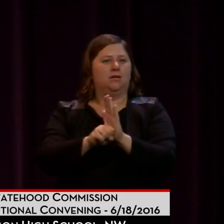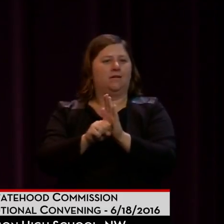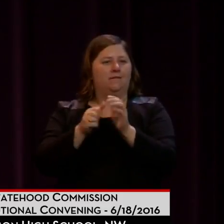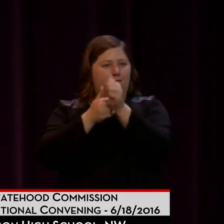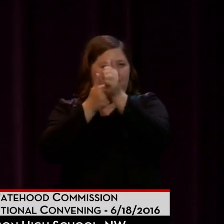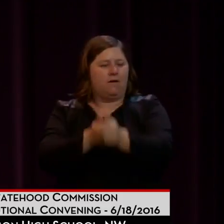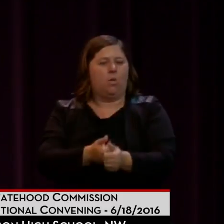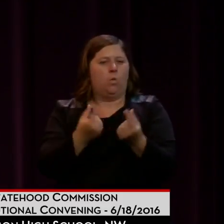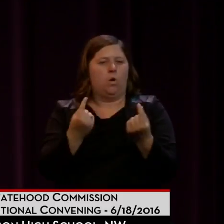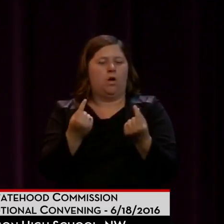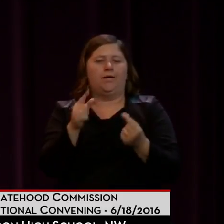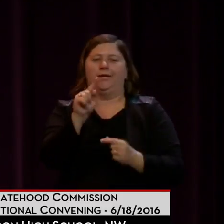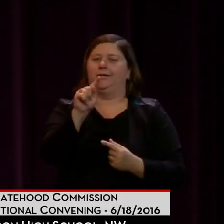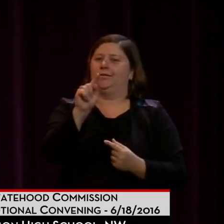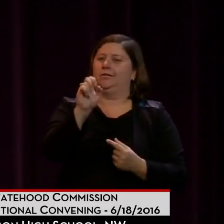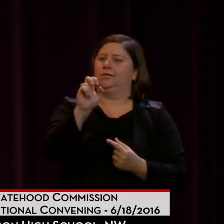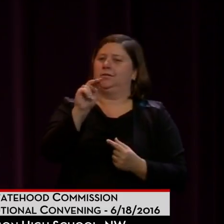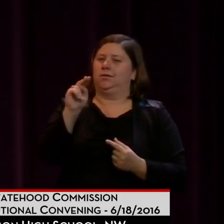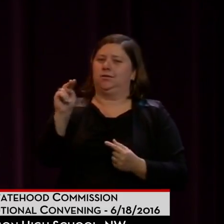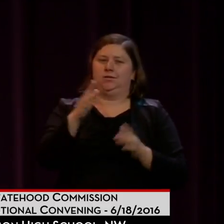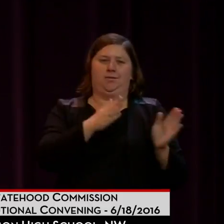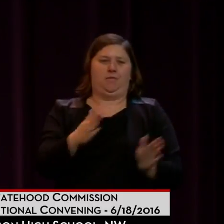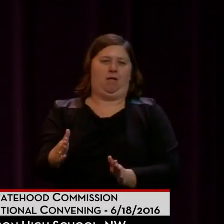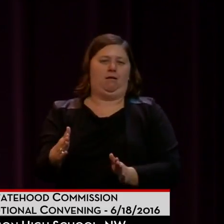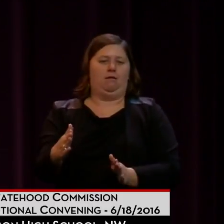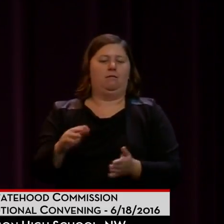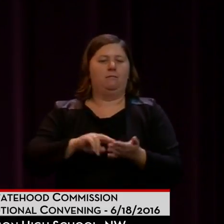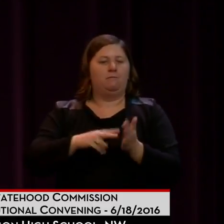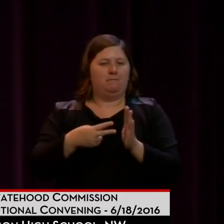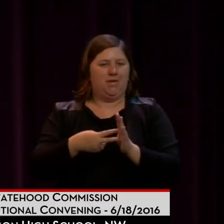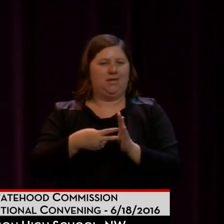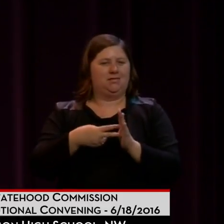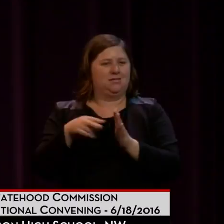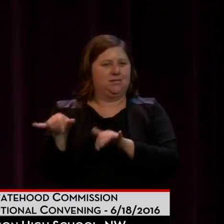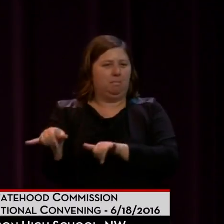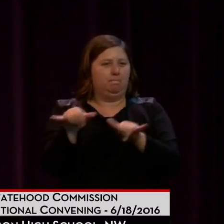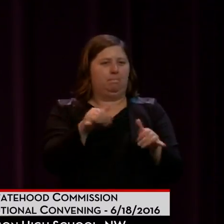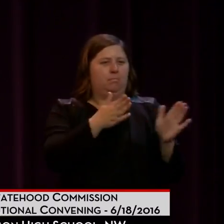THAT IS TO SAY THE PLAN BY WHICH TENNESSEE WAS ADMITTED TO THE